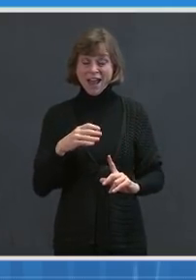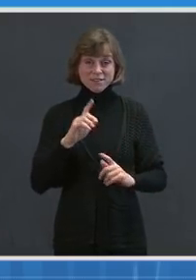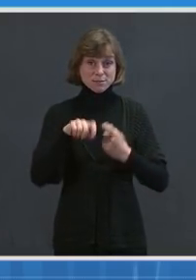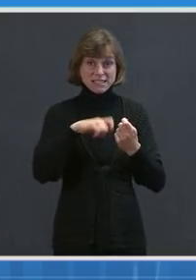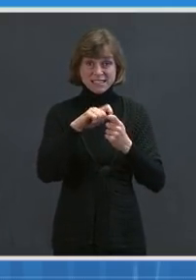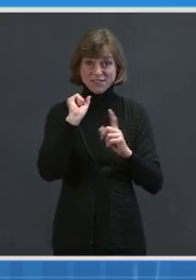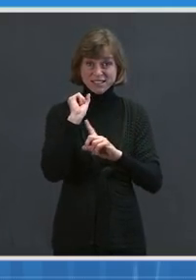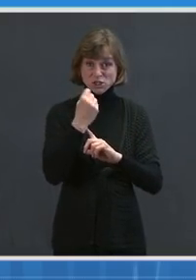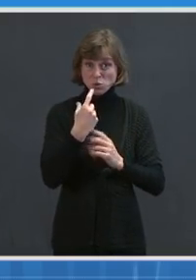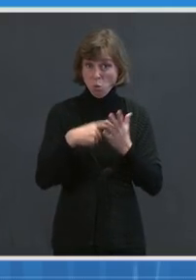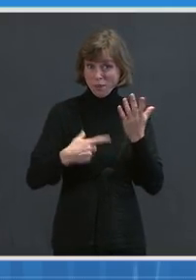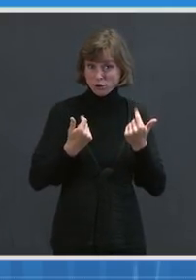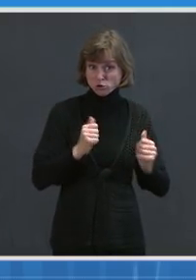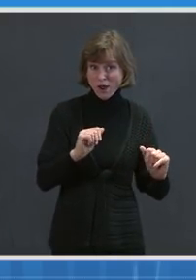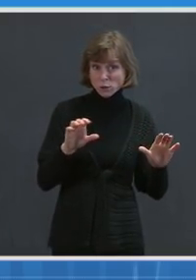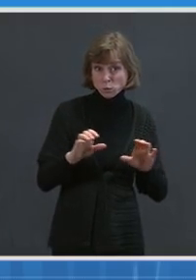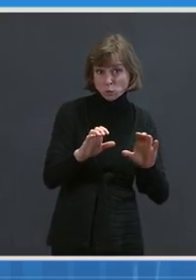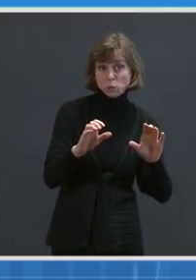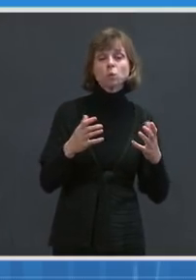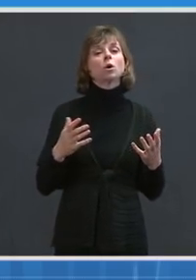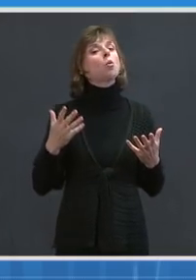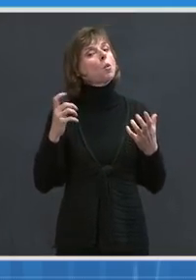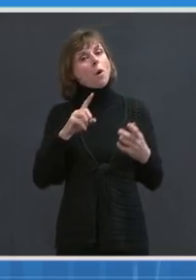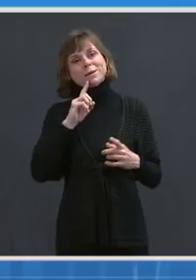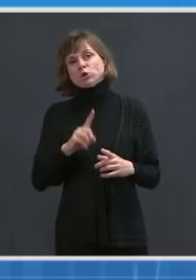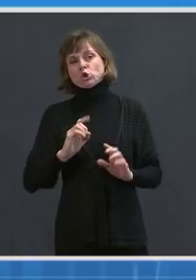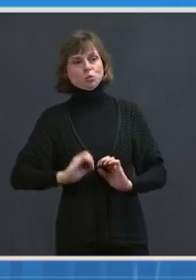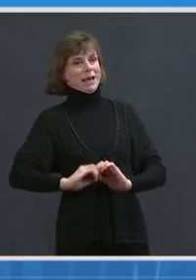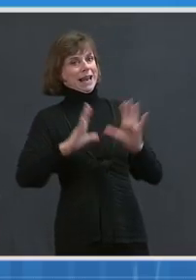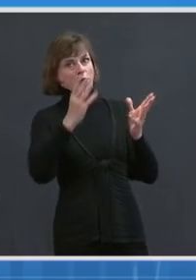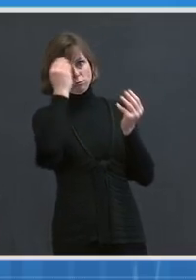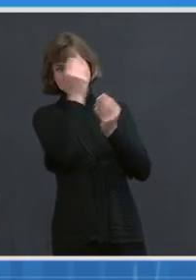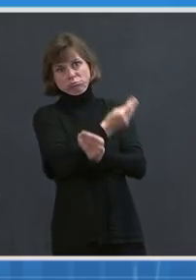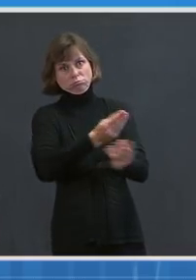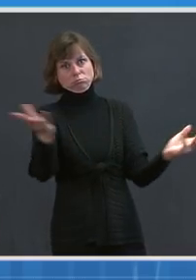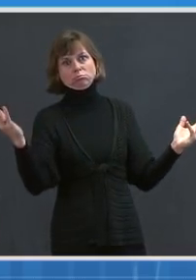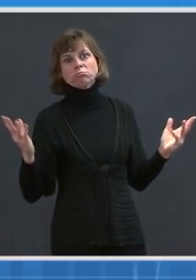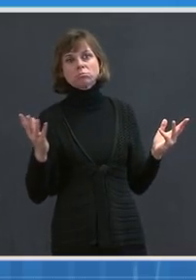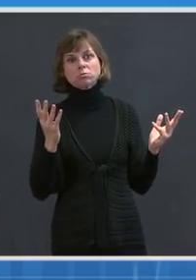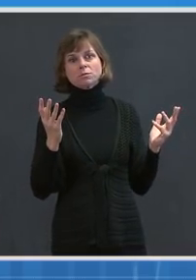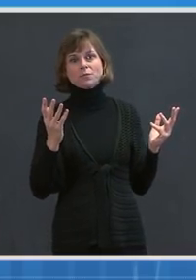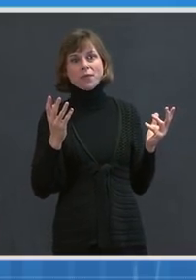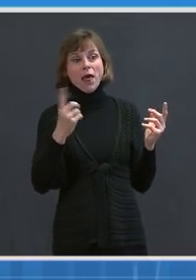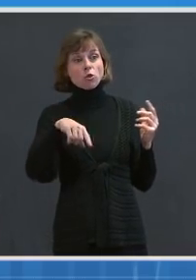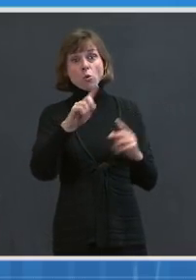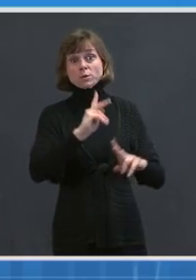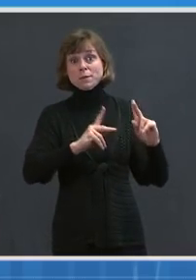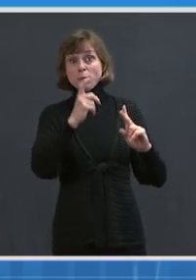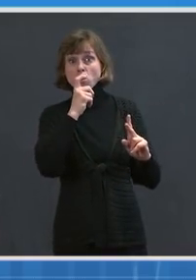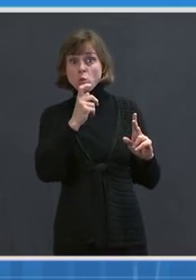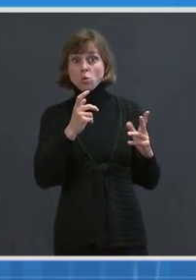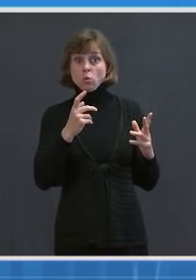And so we really just want to make sure that it's very clear and can be easily adapted for individuals, their households, and their loved ones.